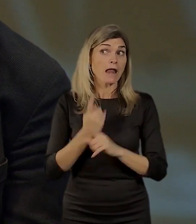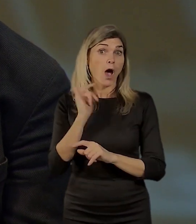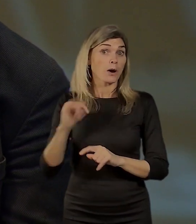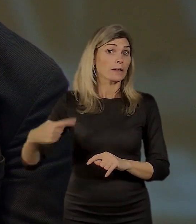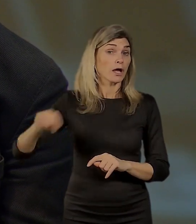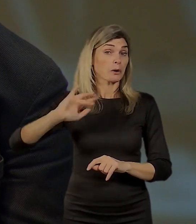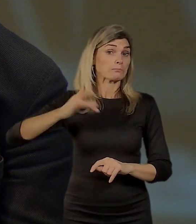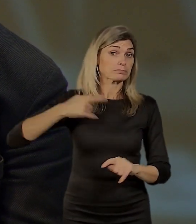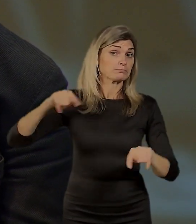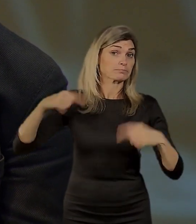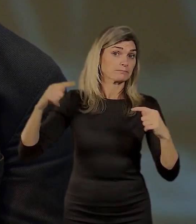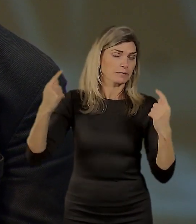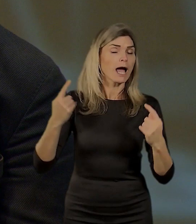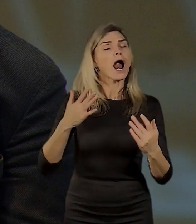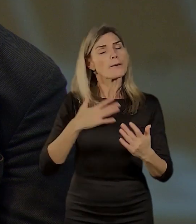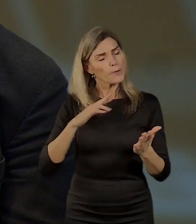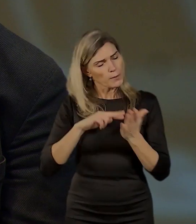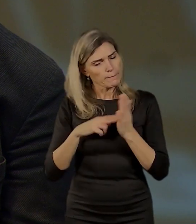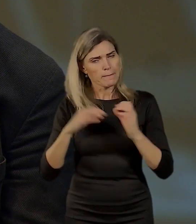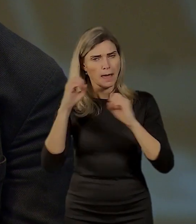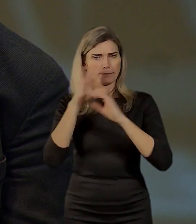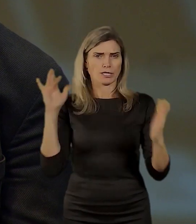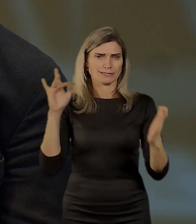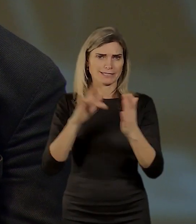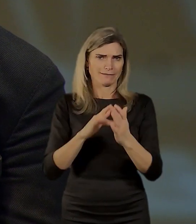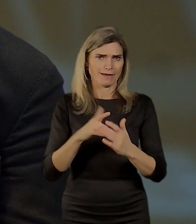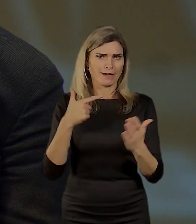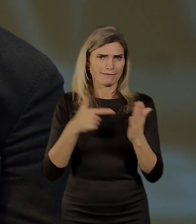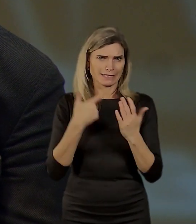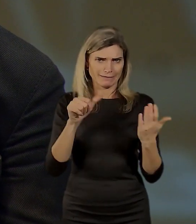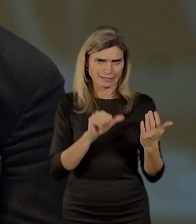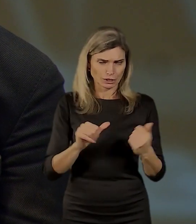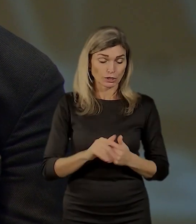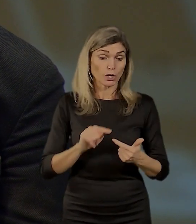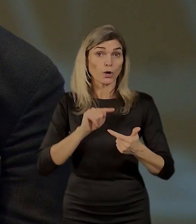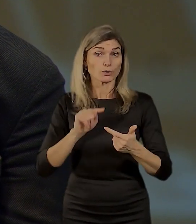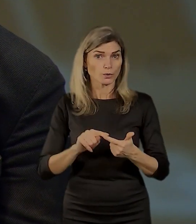This should happen at the Tomáš Garrigue Masaryk primary school, where we have one free space.